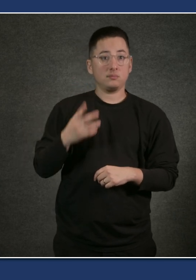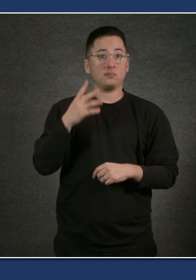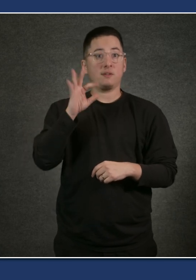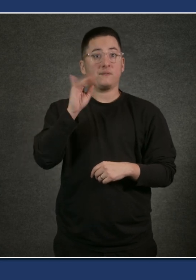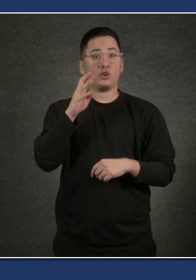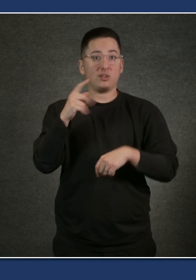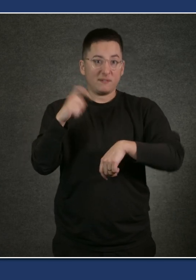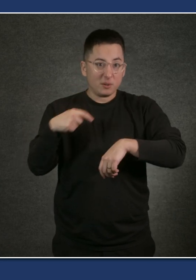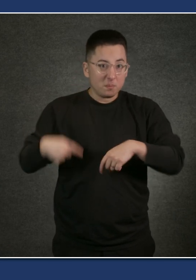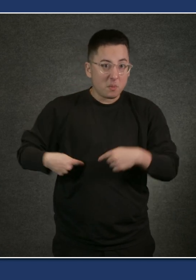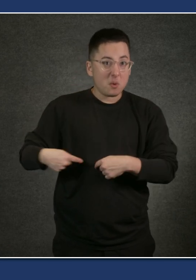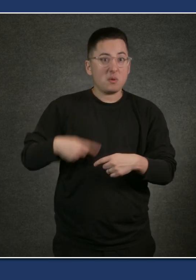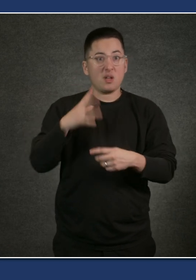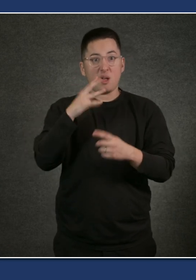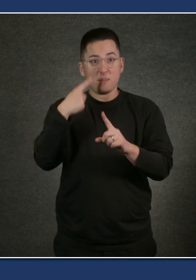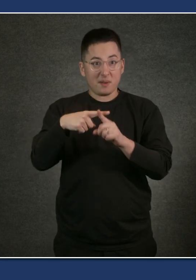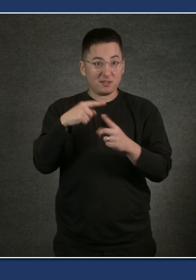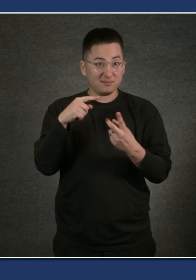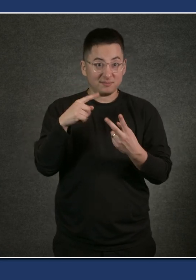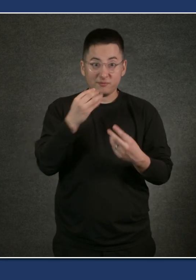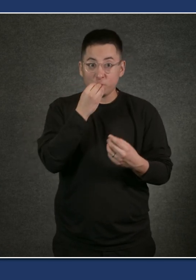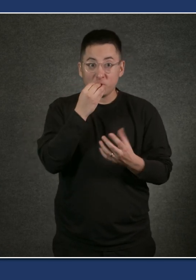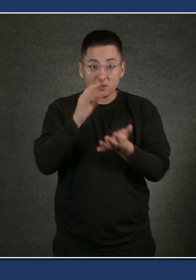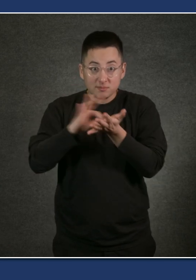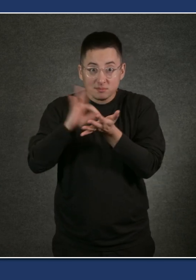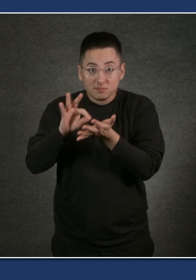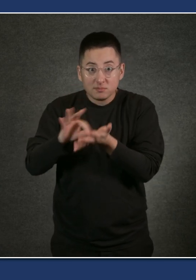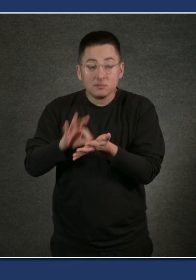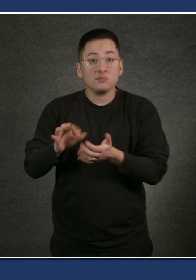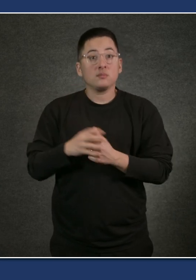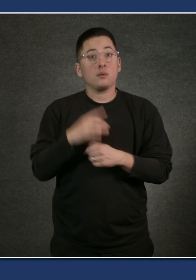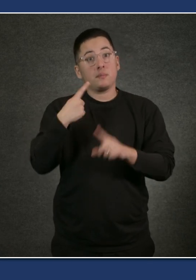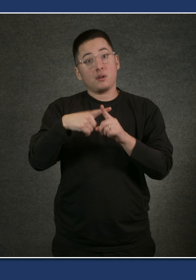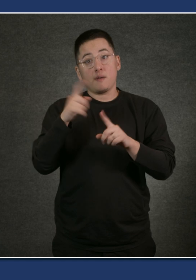pokes, food counting, and regular doctor visits.